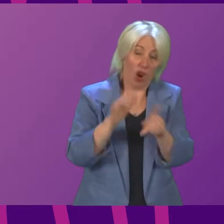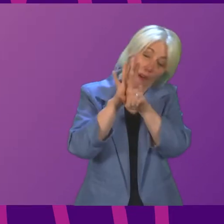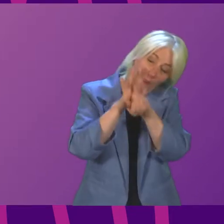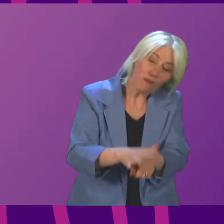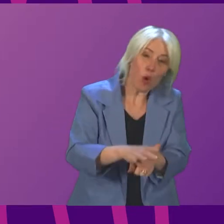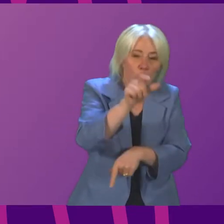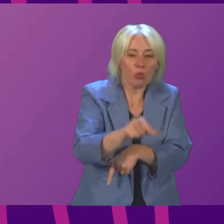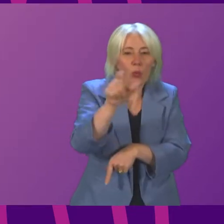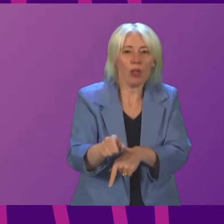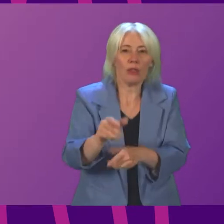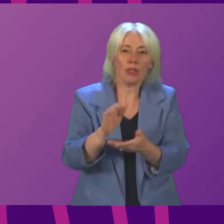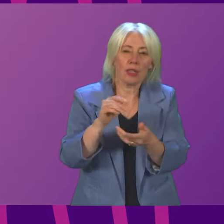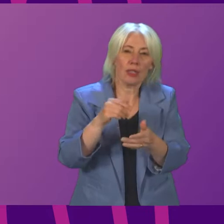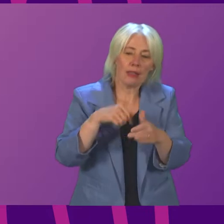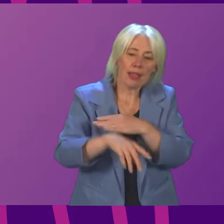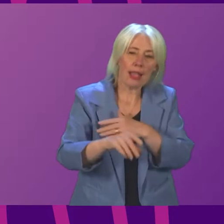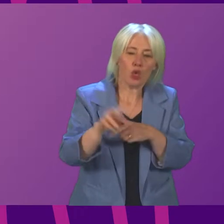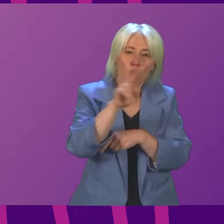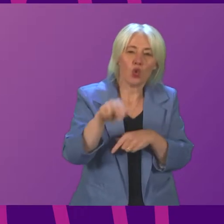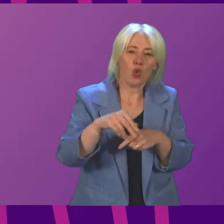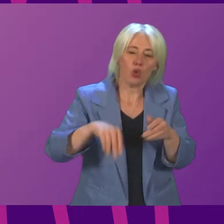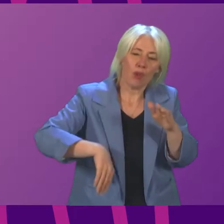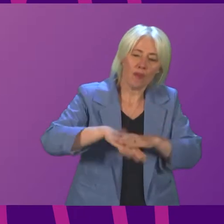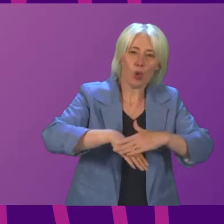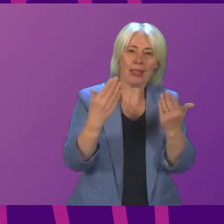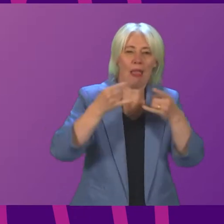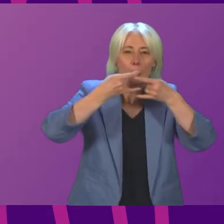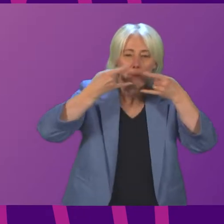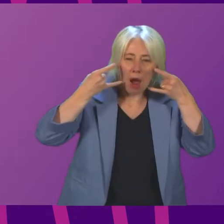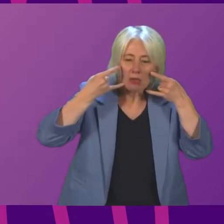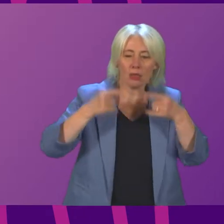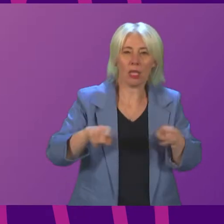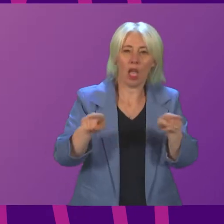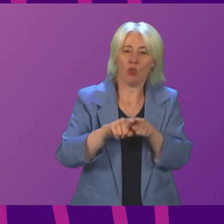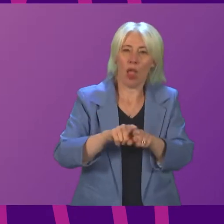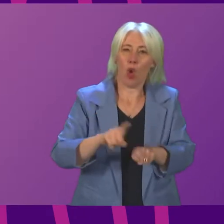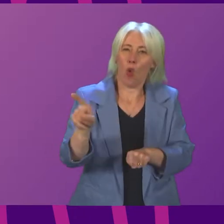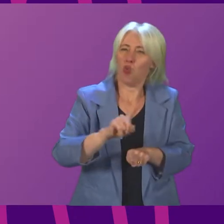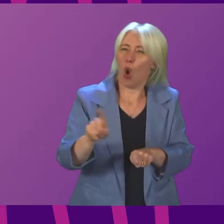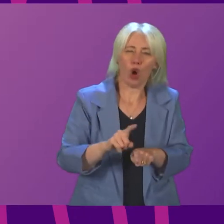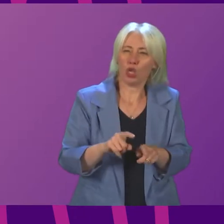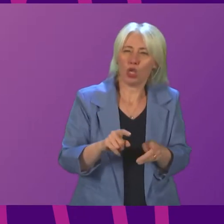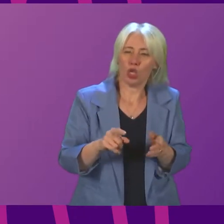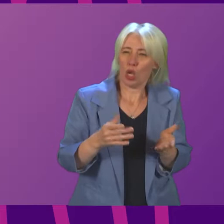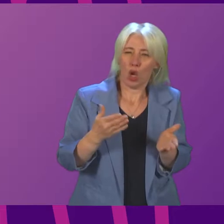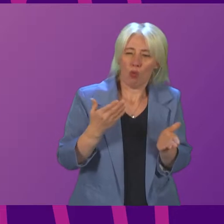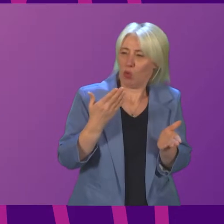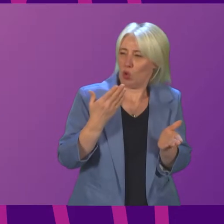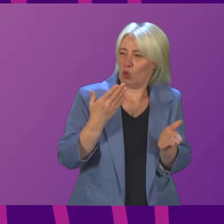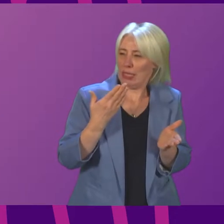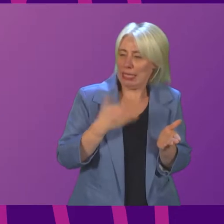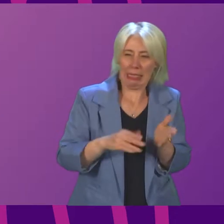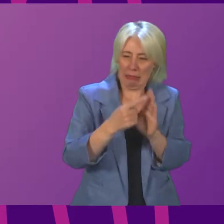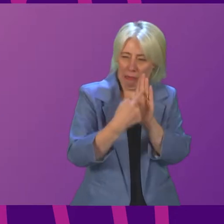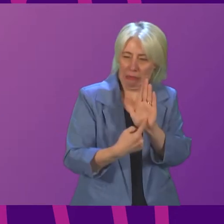to wear masks all day? What measurement must be satisfied for that directive to be removed?